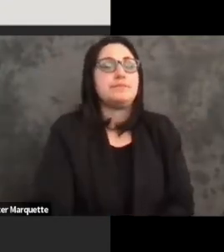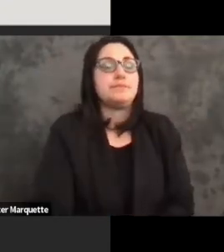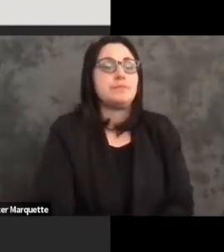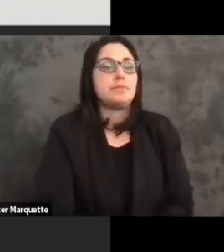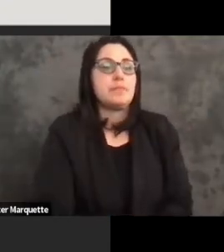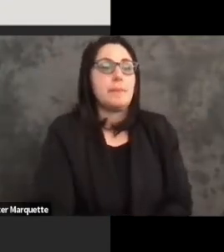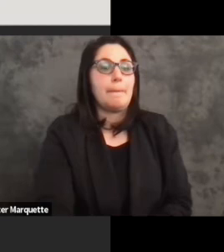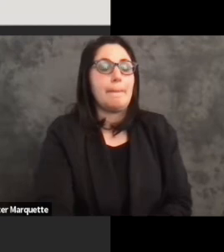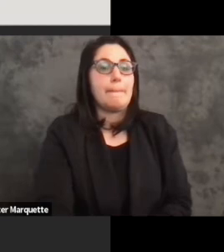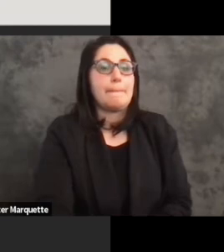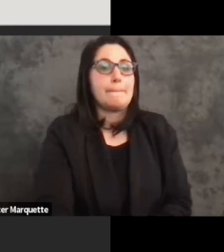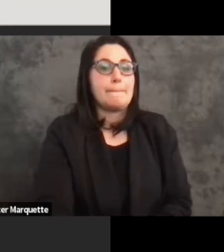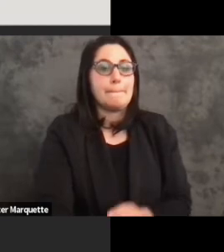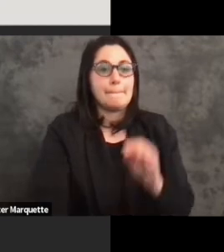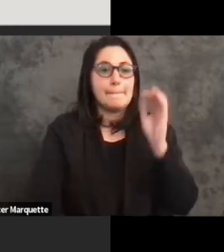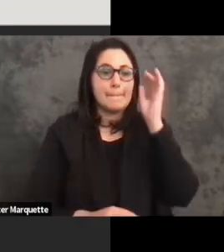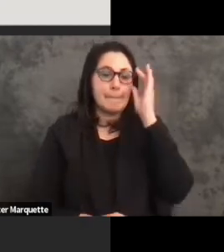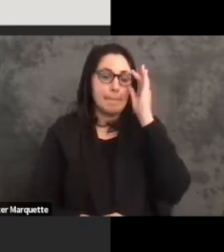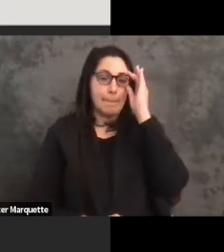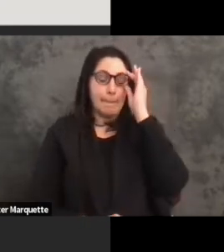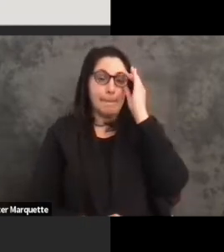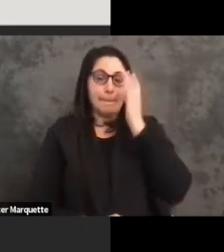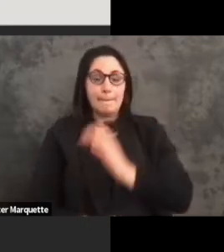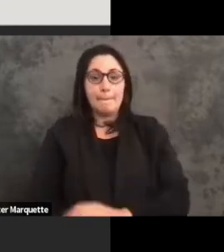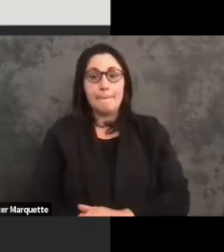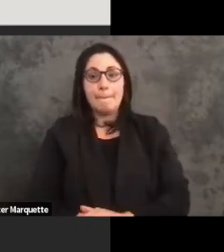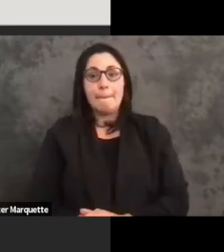I hope you feel better over time.